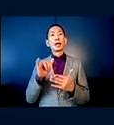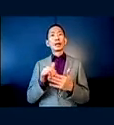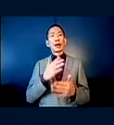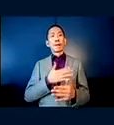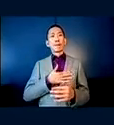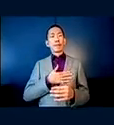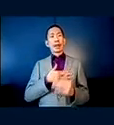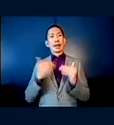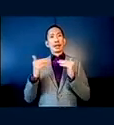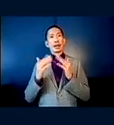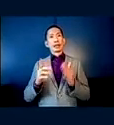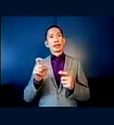VACCINE BEHAVIORALLY AND THAT WILL BE SOMETHING MY COLLEAGUES